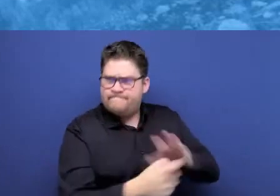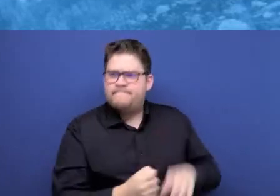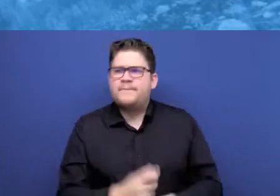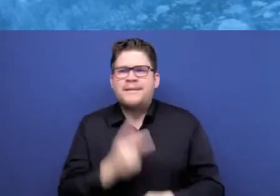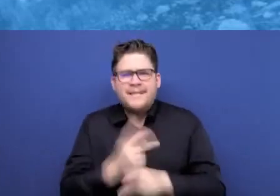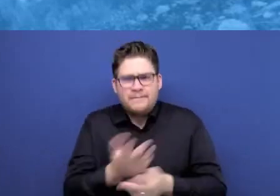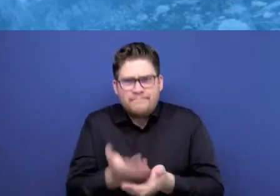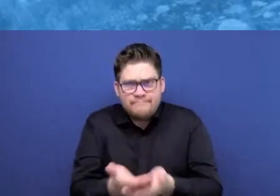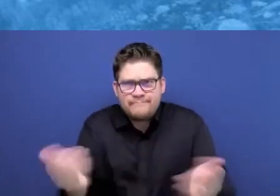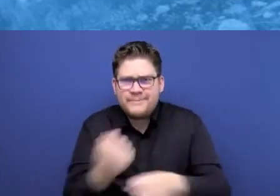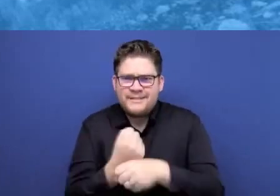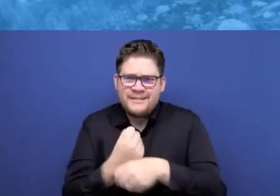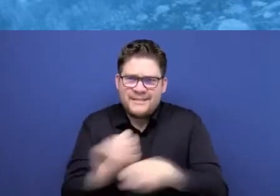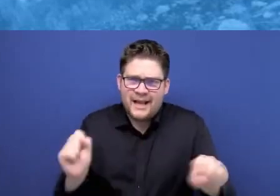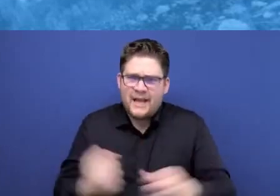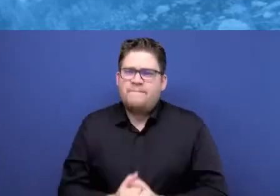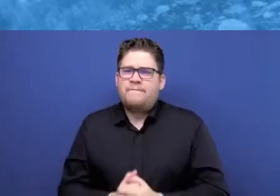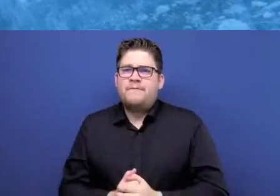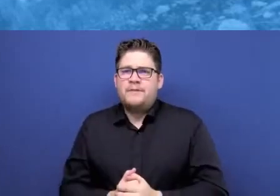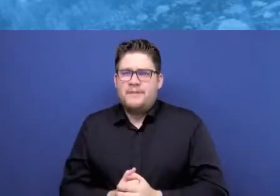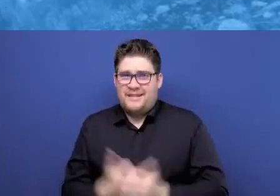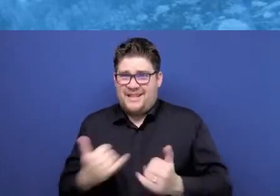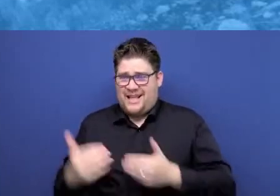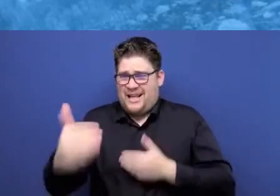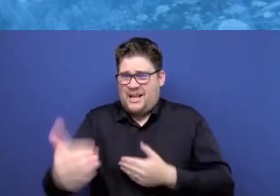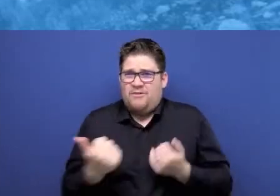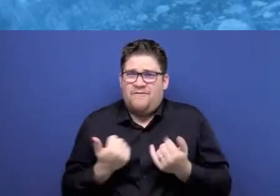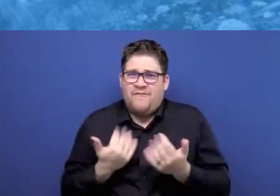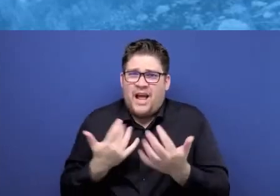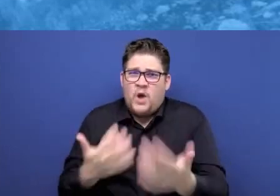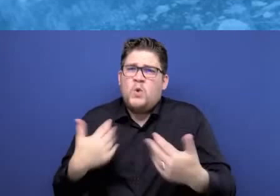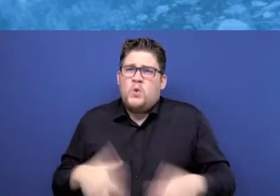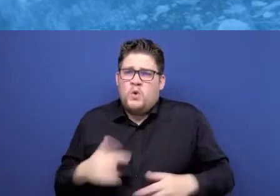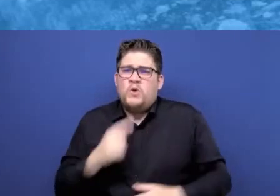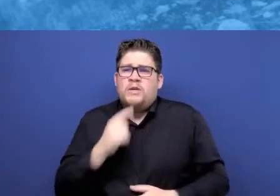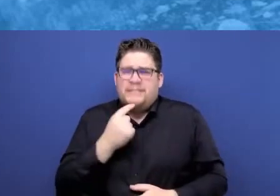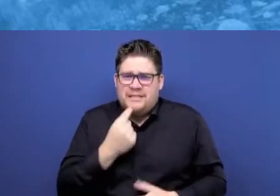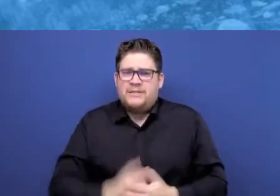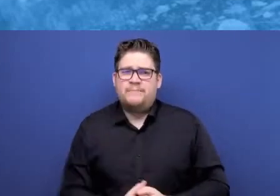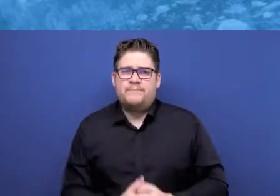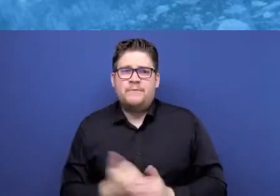turn it back over to terror.